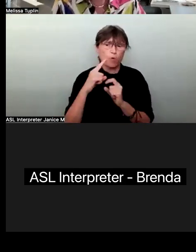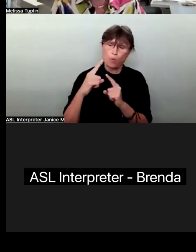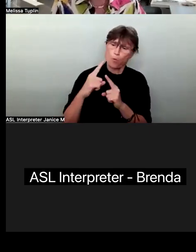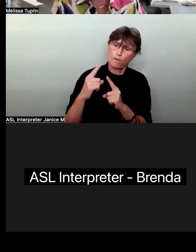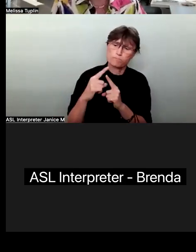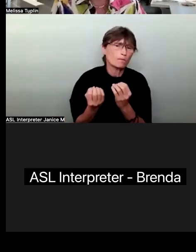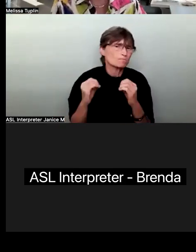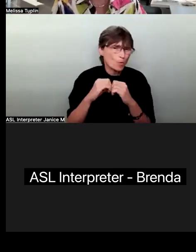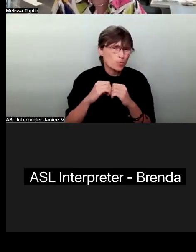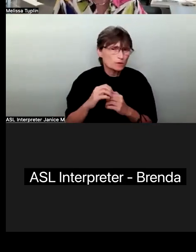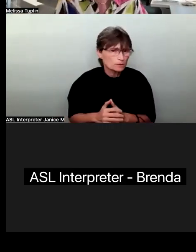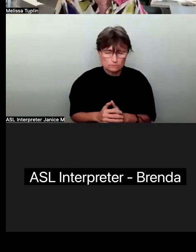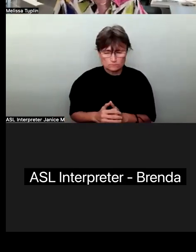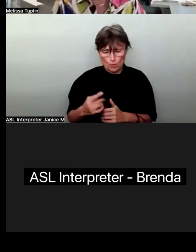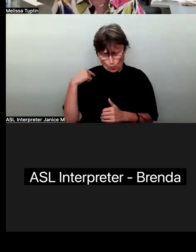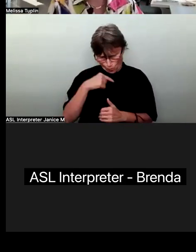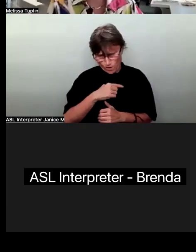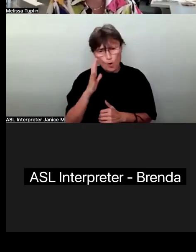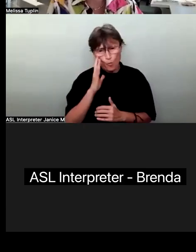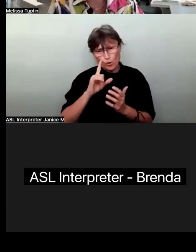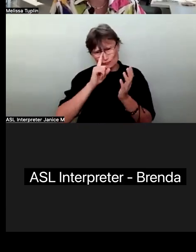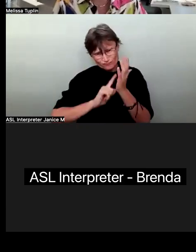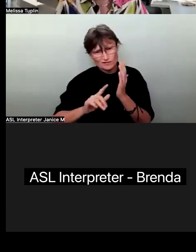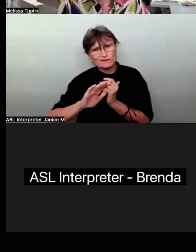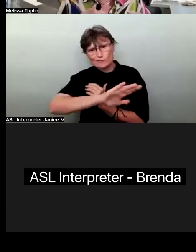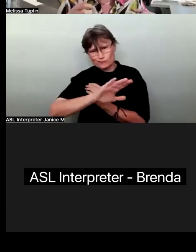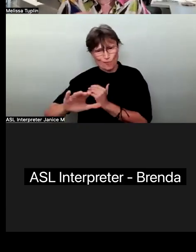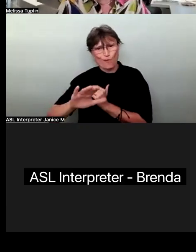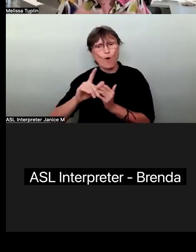going to be looking at your past and upcoming programming. So this is really just around